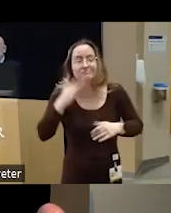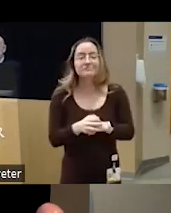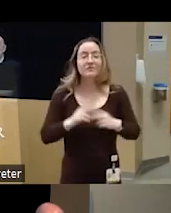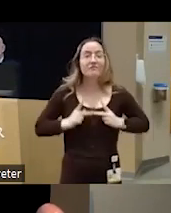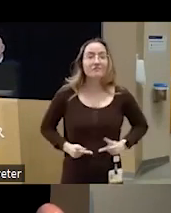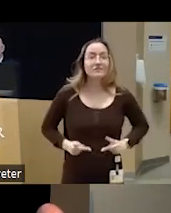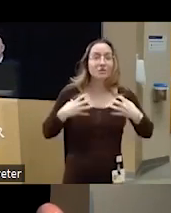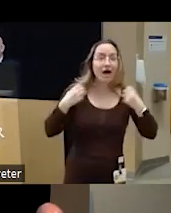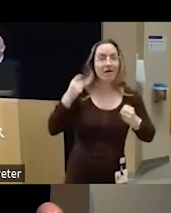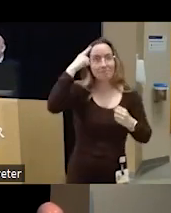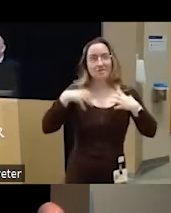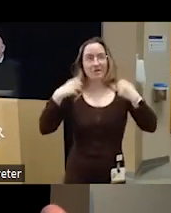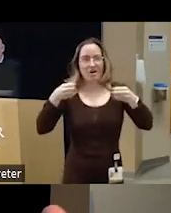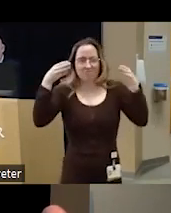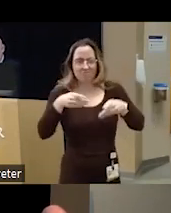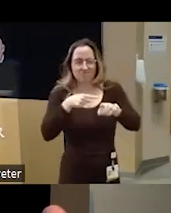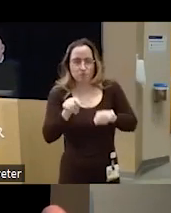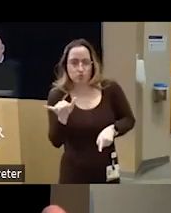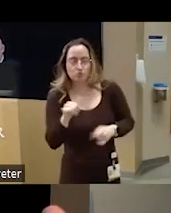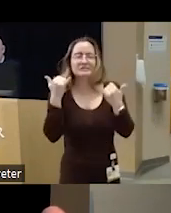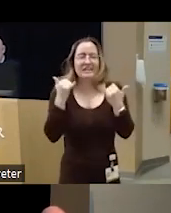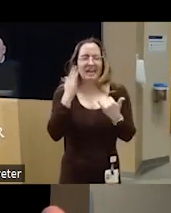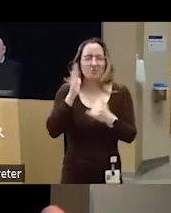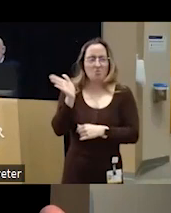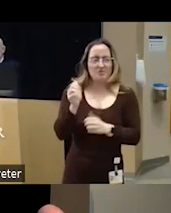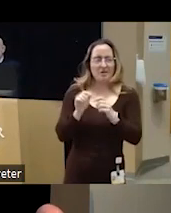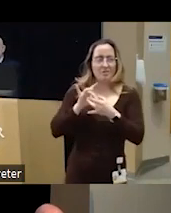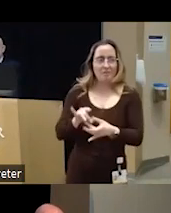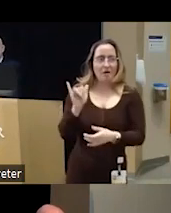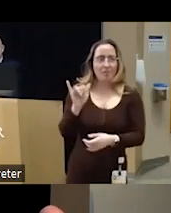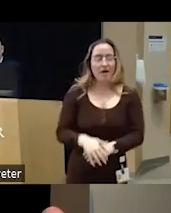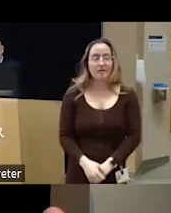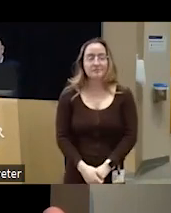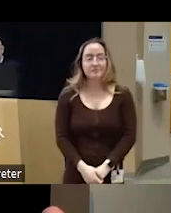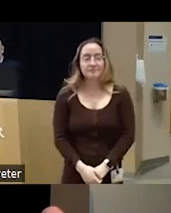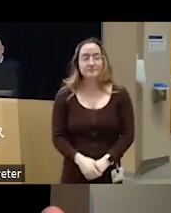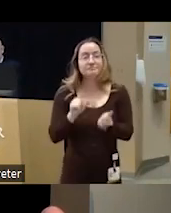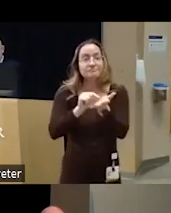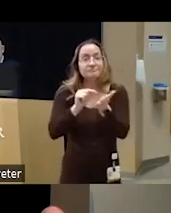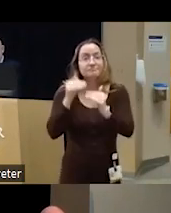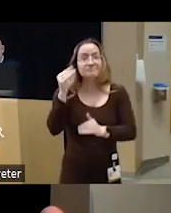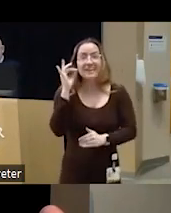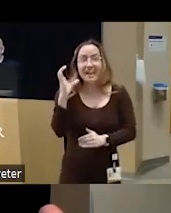mental health, which is something he'll be speaking about today. Is published over 800 Journal articles which